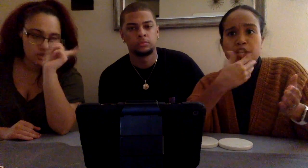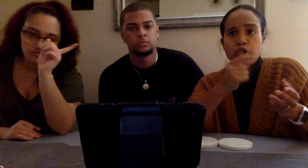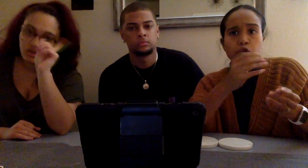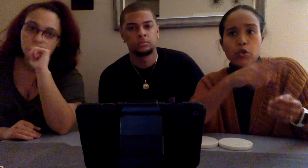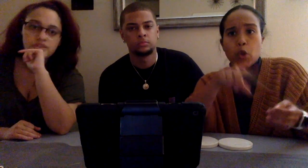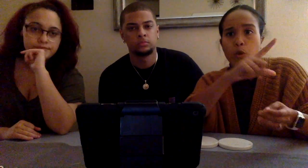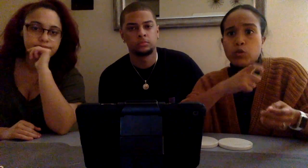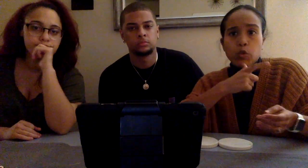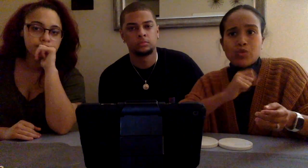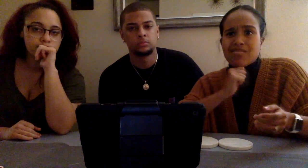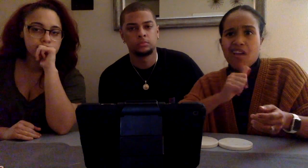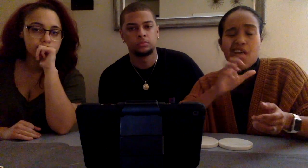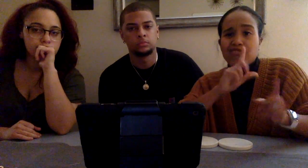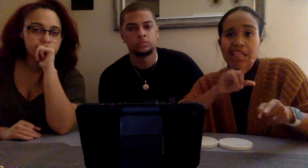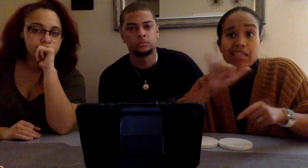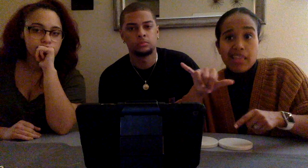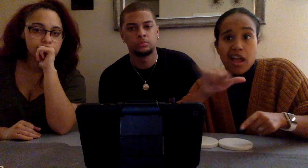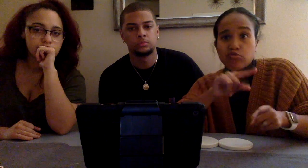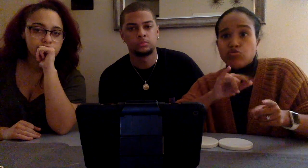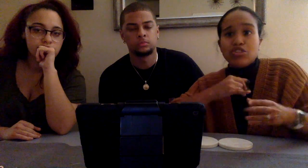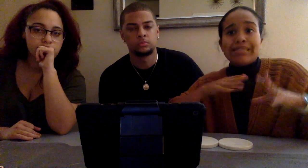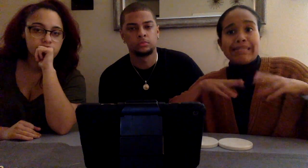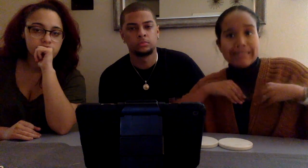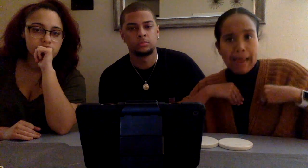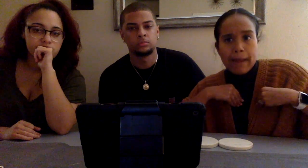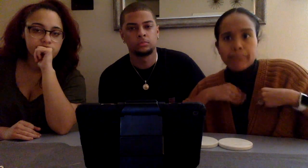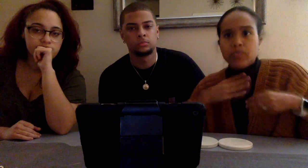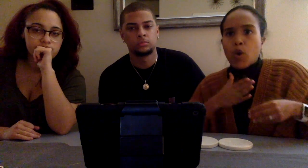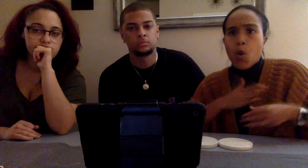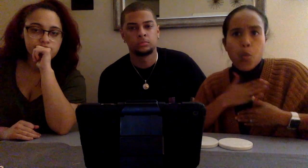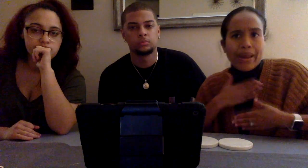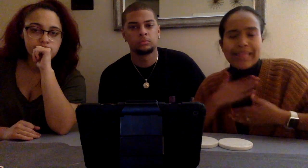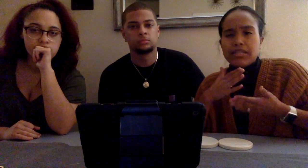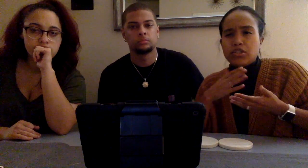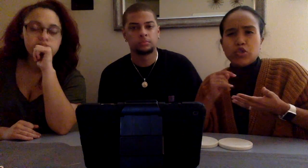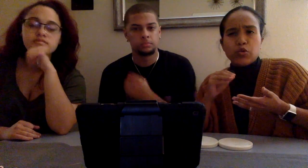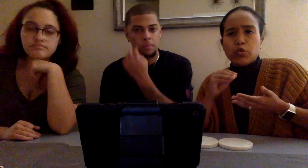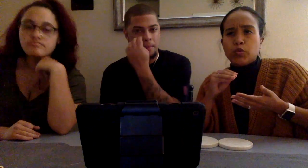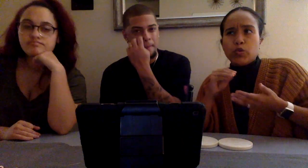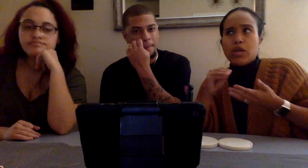So thanks to those who did not react like that and just accept, willingly to